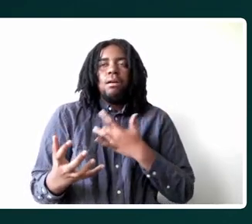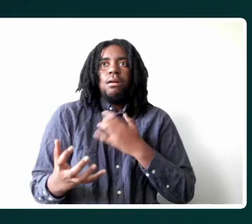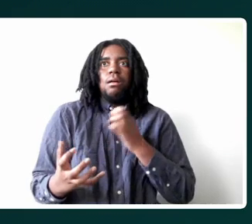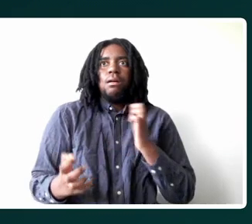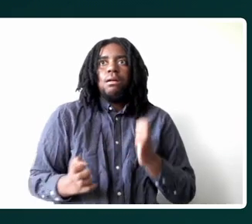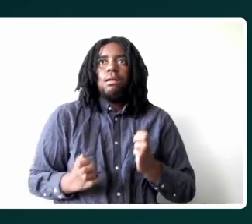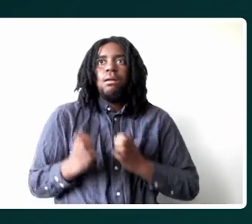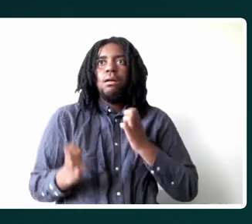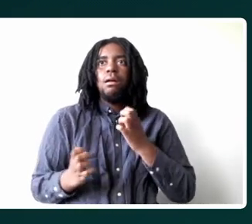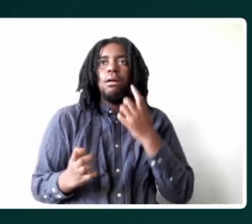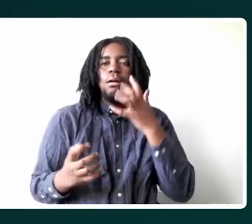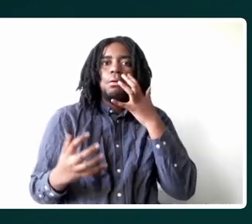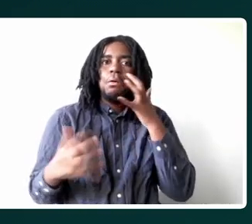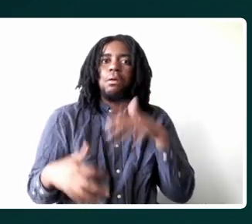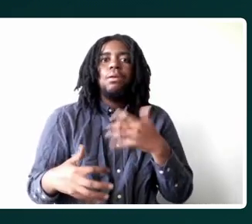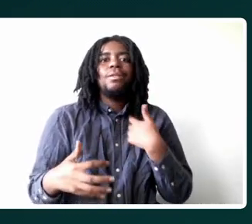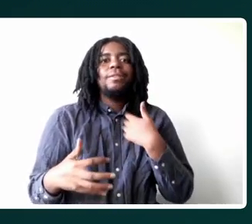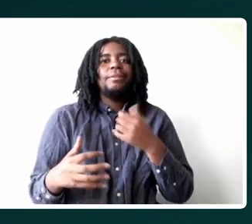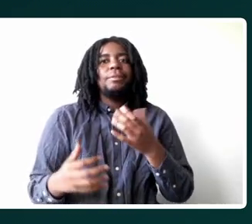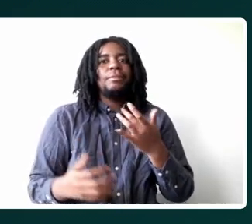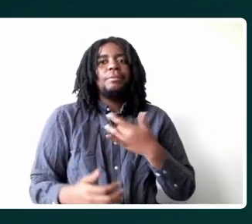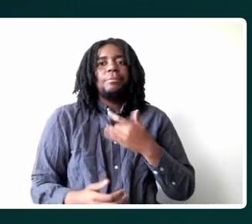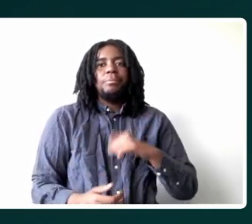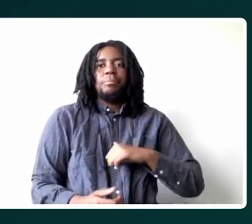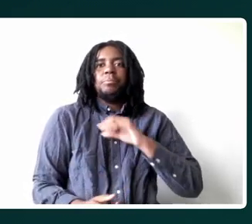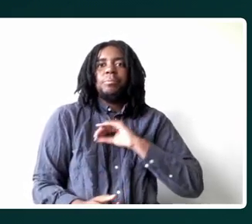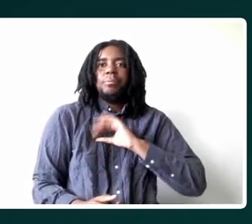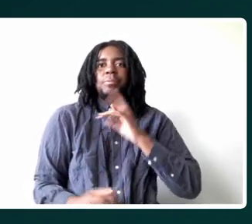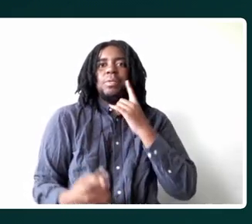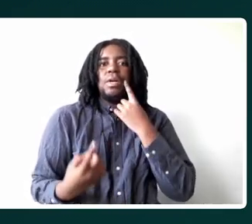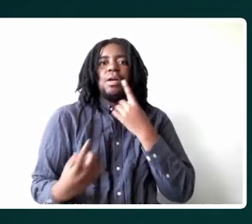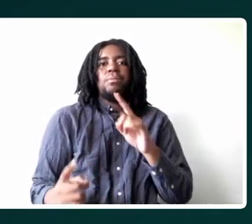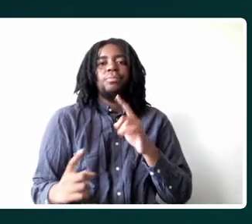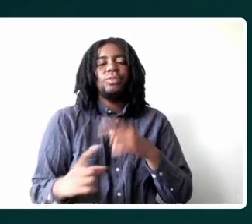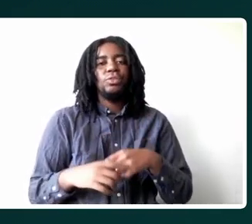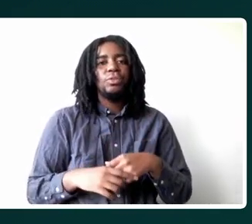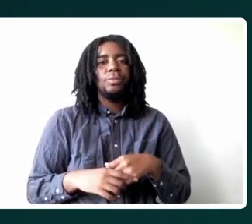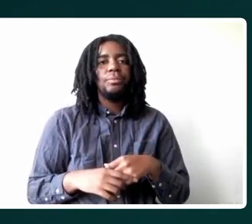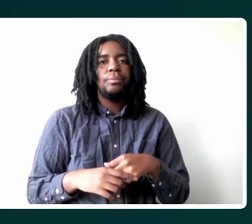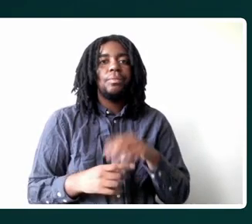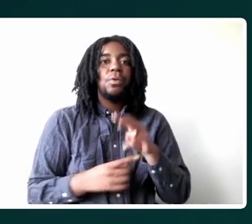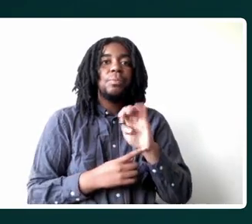what they had accomplished in their lives. Micheline is now about to talk with us about